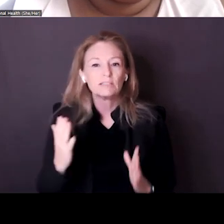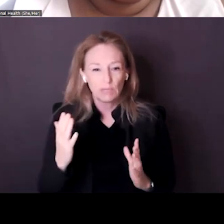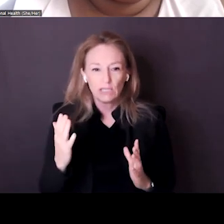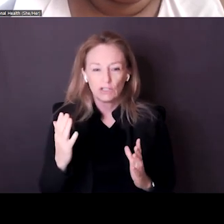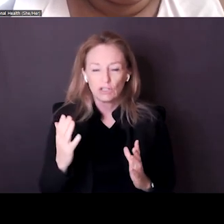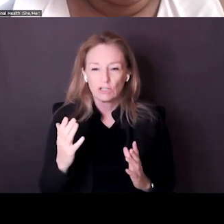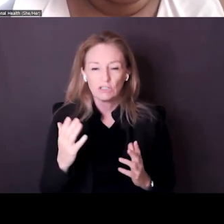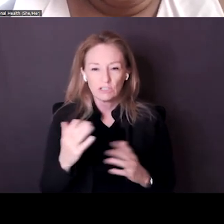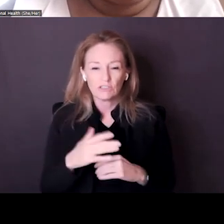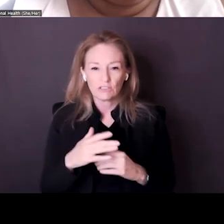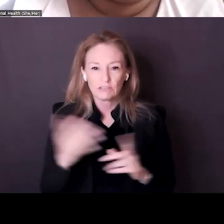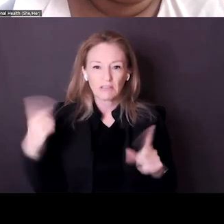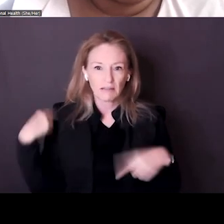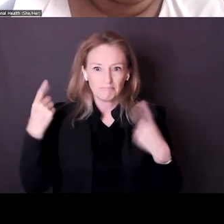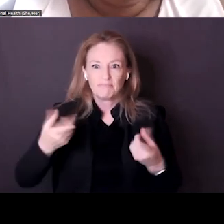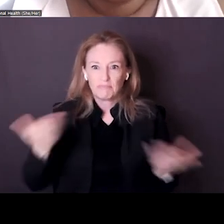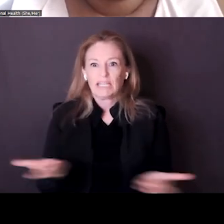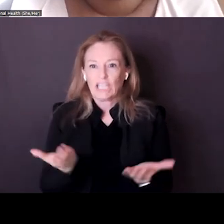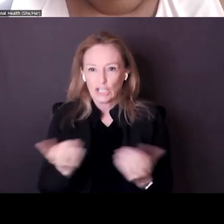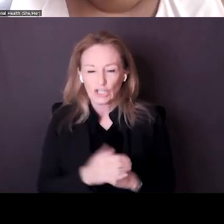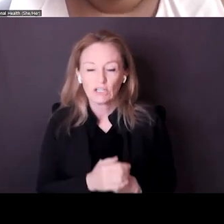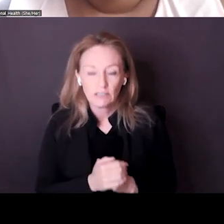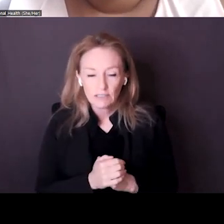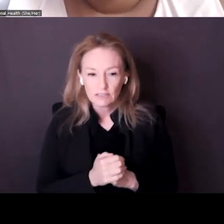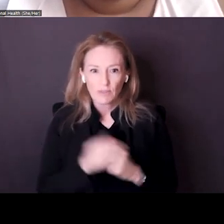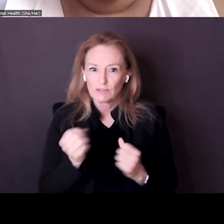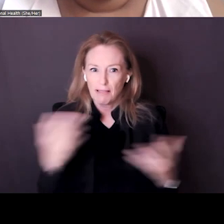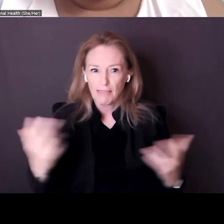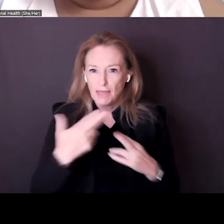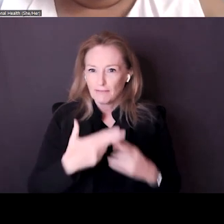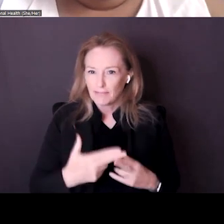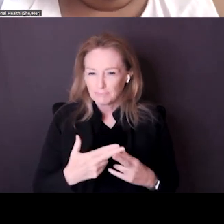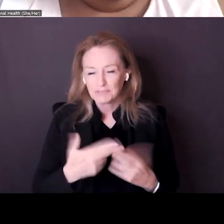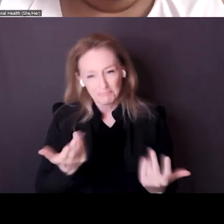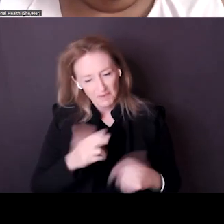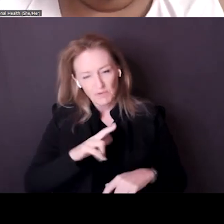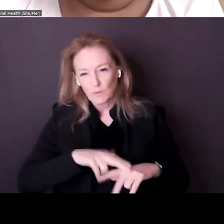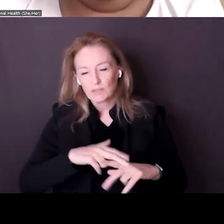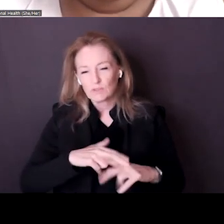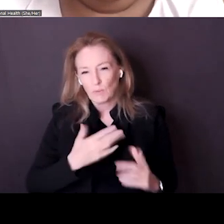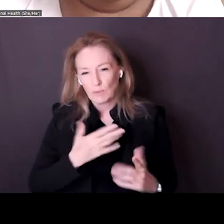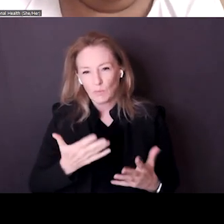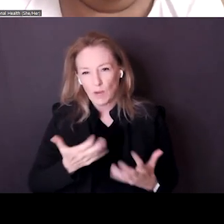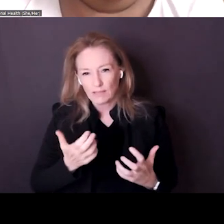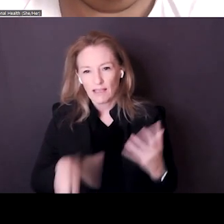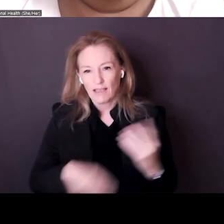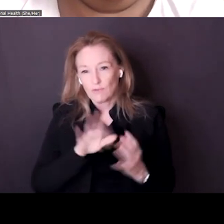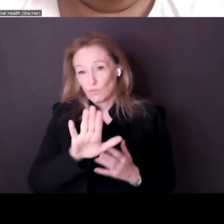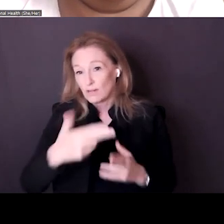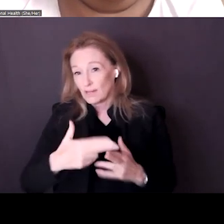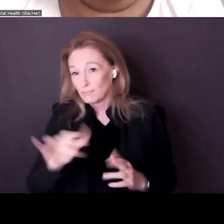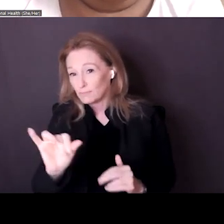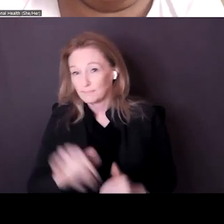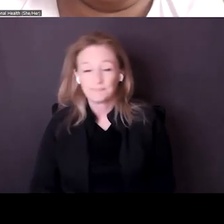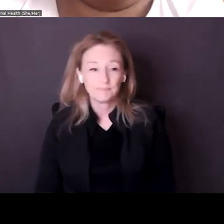SO THERE IS A LOT OF NAMES THERE. OF COURSE, WE WANT TO ADD YOURS.